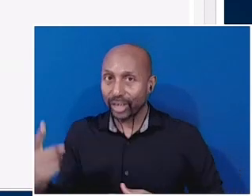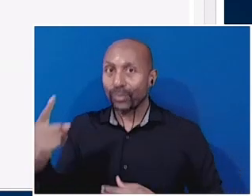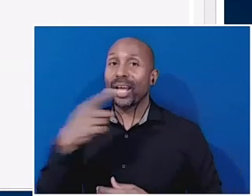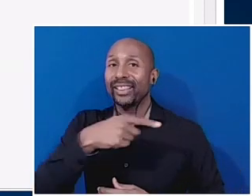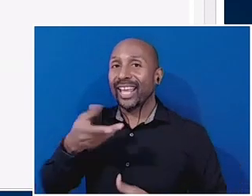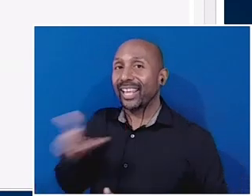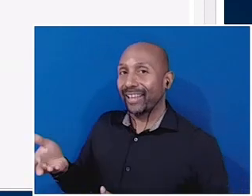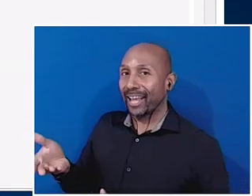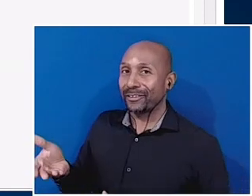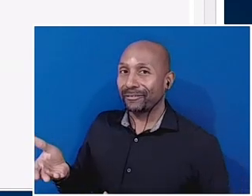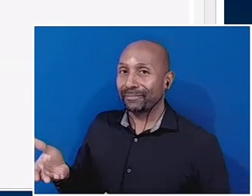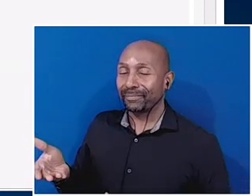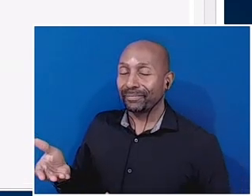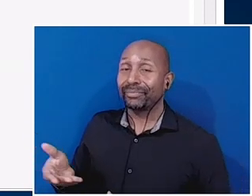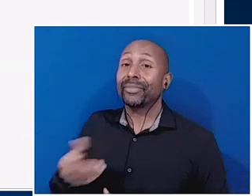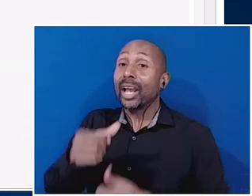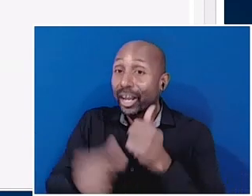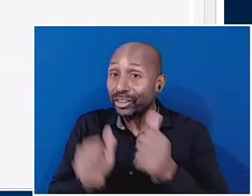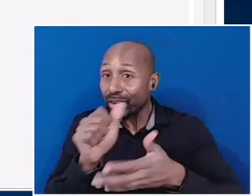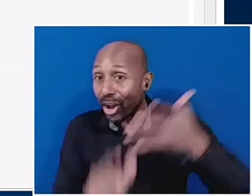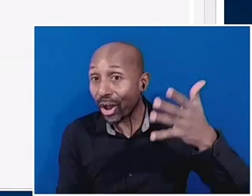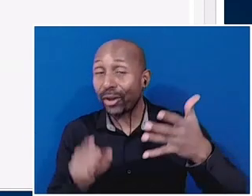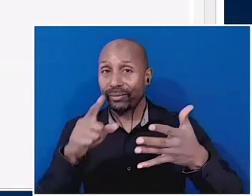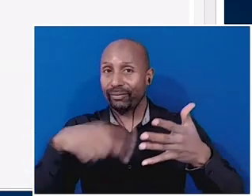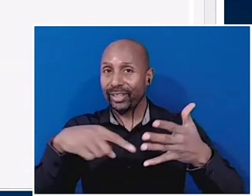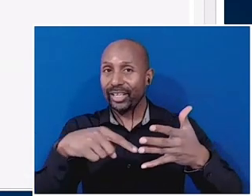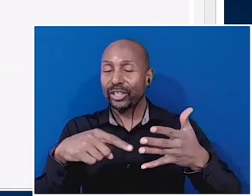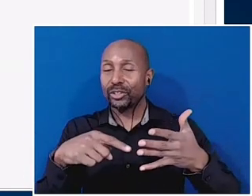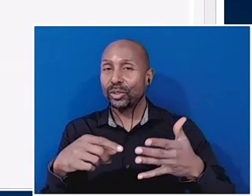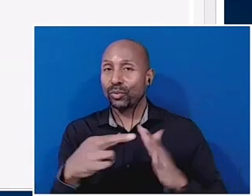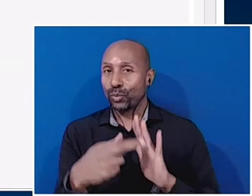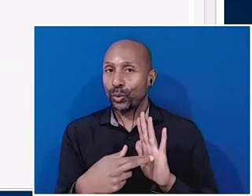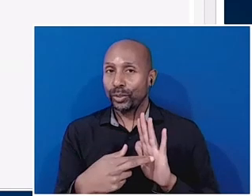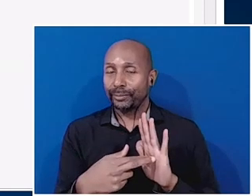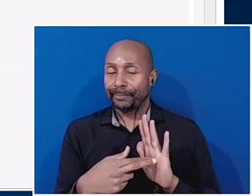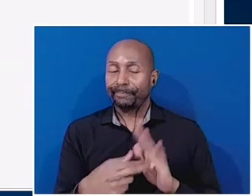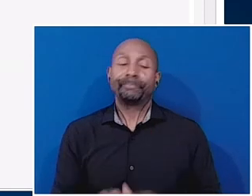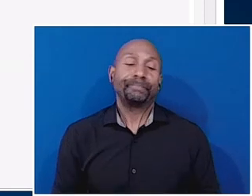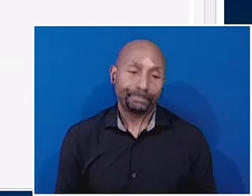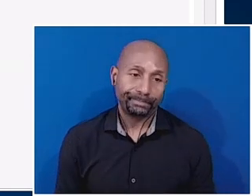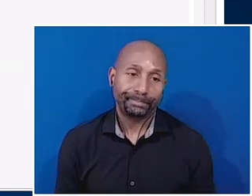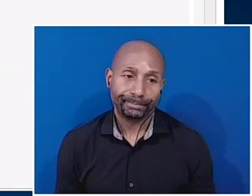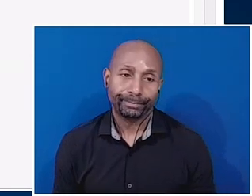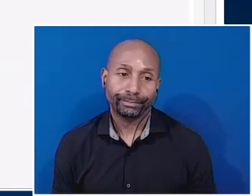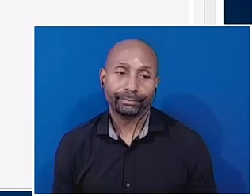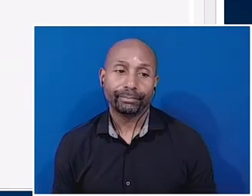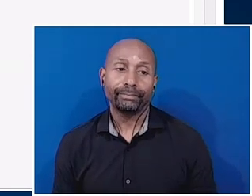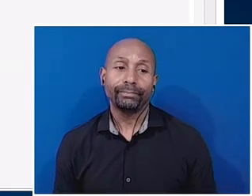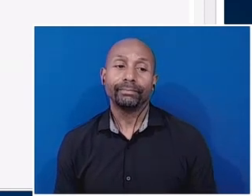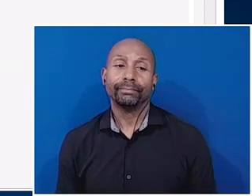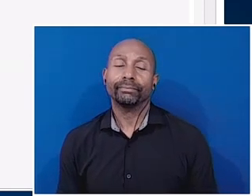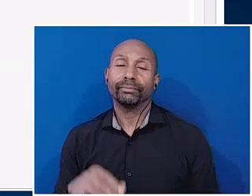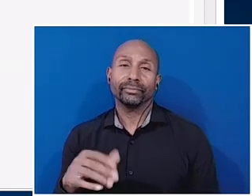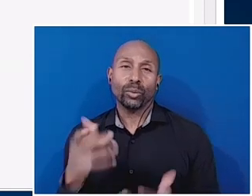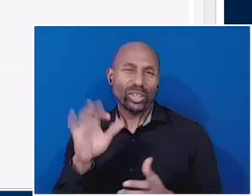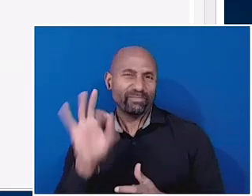So, what our reaction is that the existing